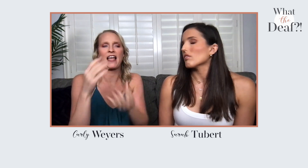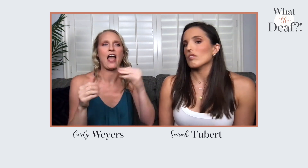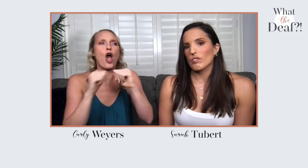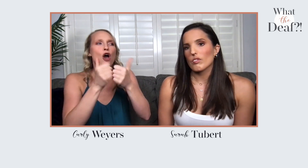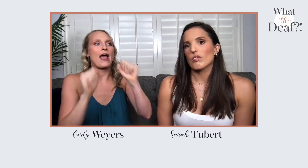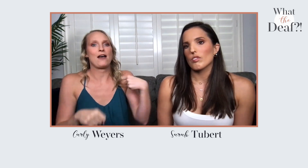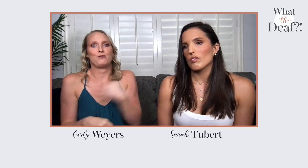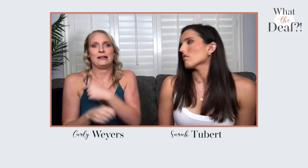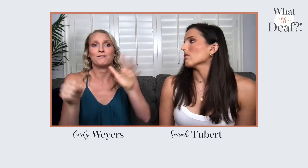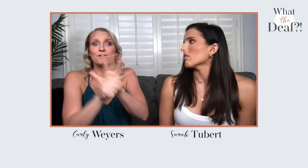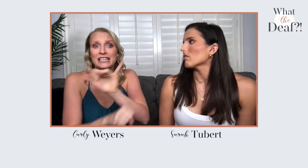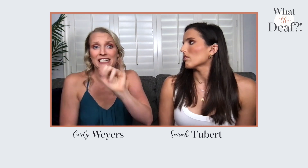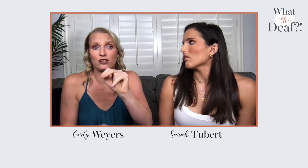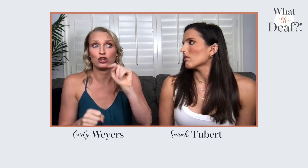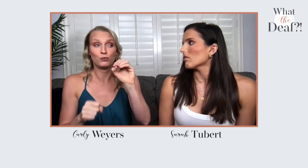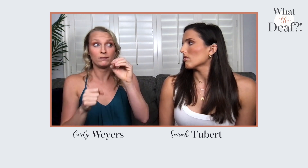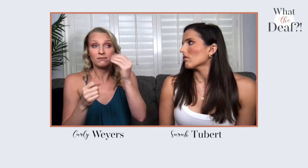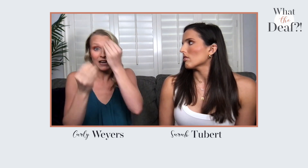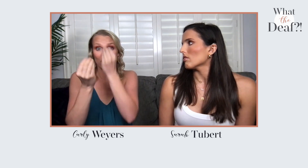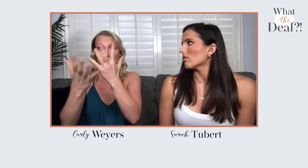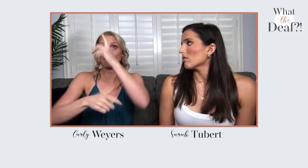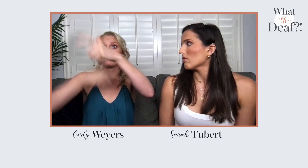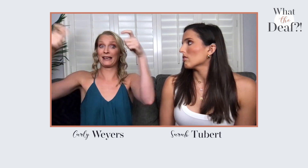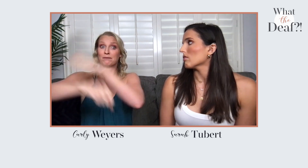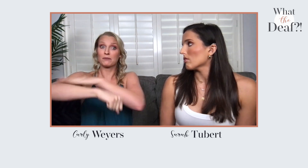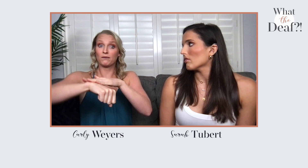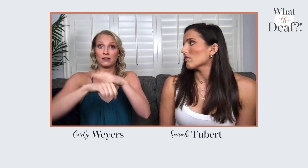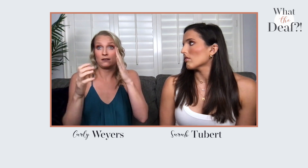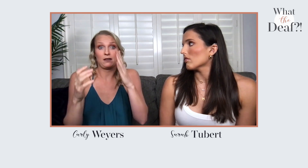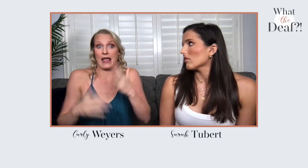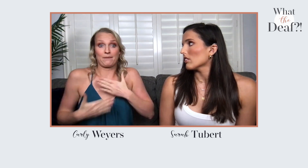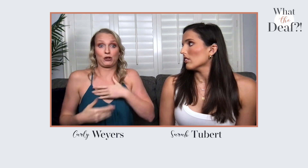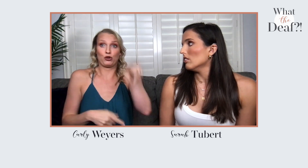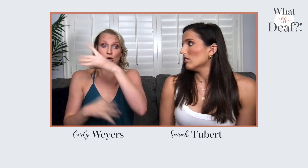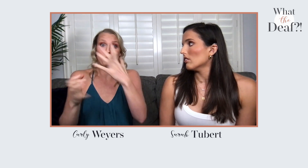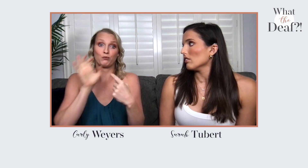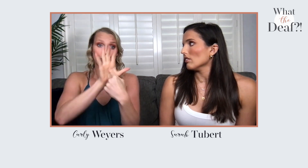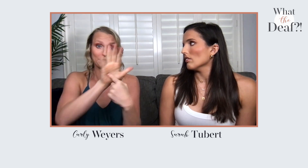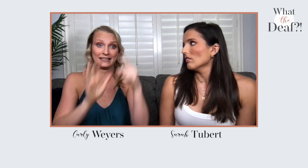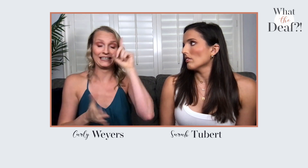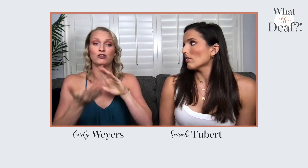and how can we fill in those gaps to let bigger platforms know that we are happy that they want to represent the deaf community,